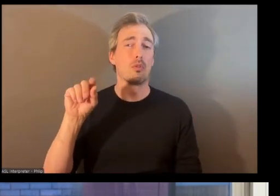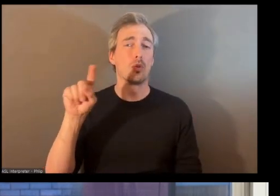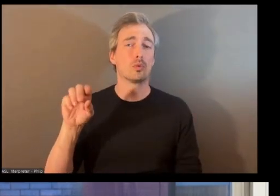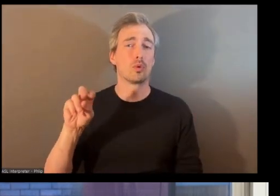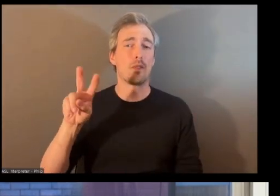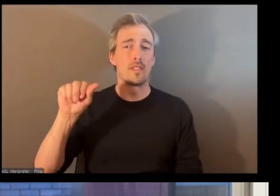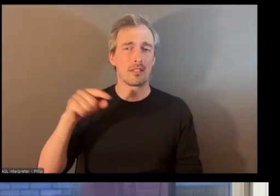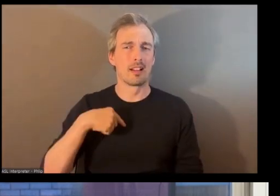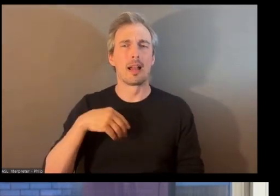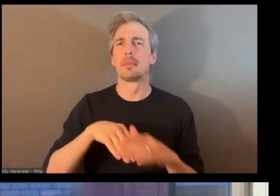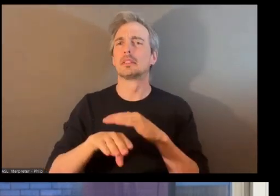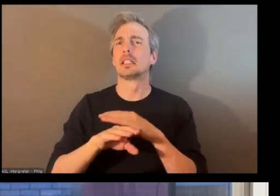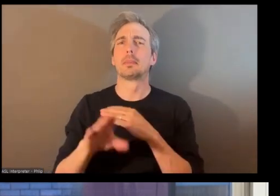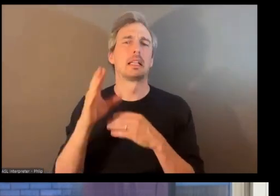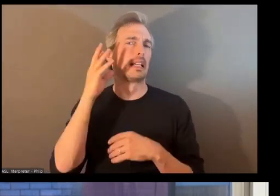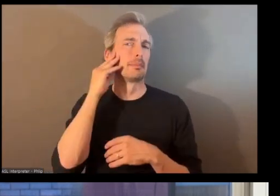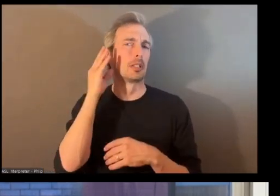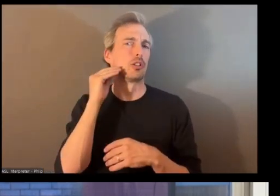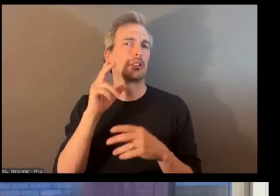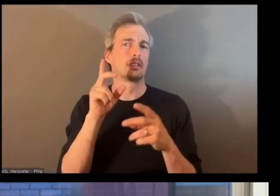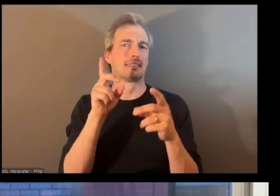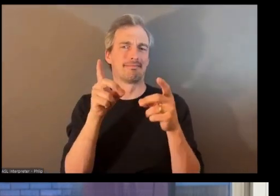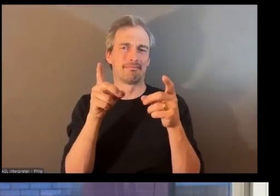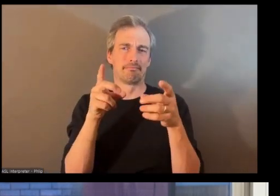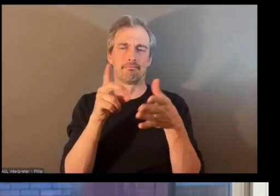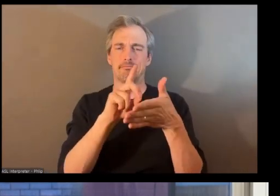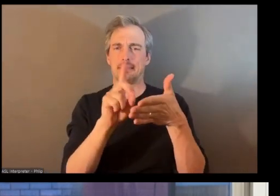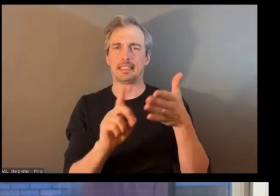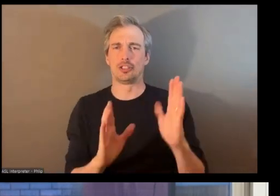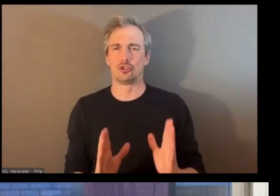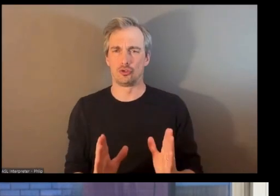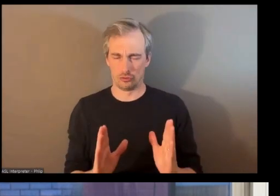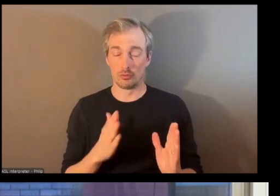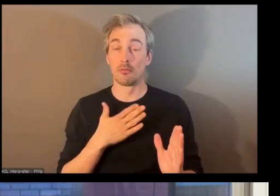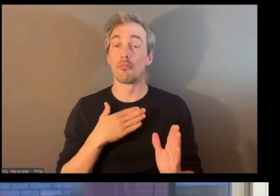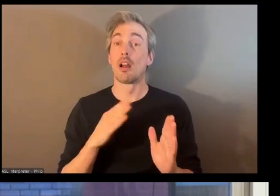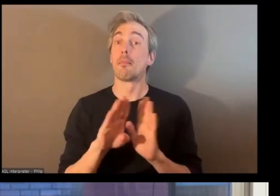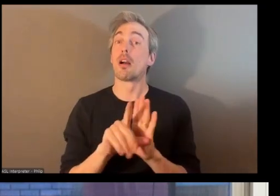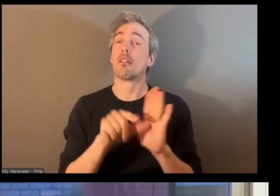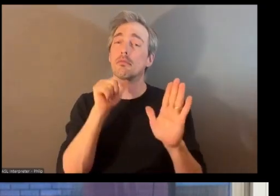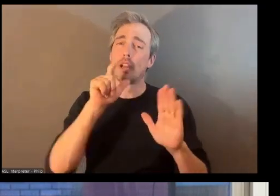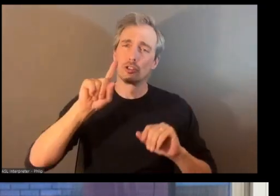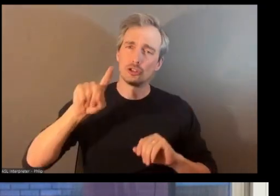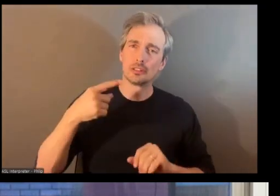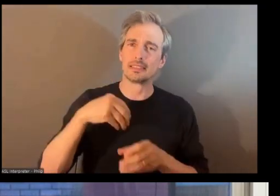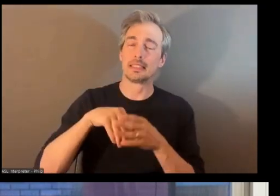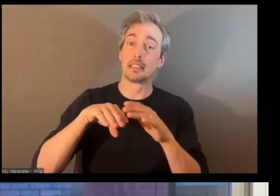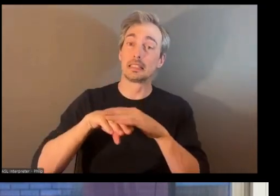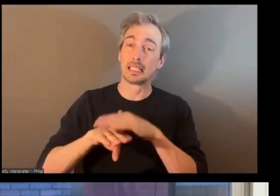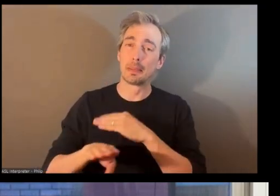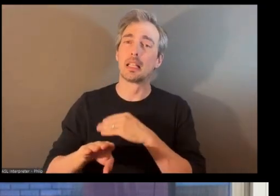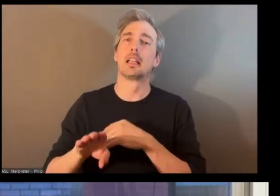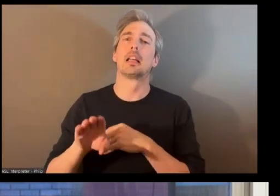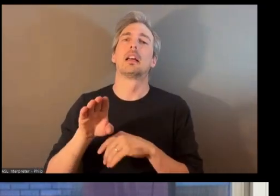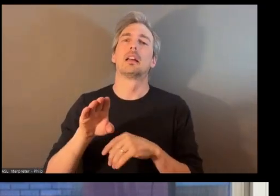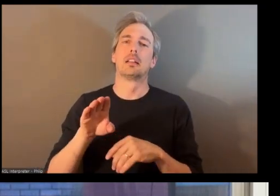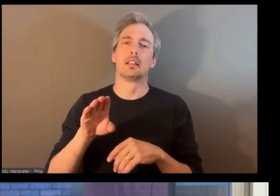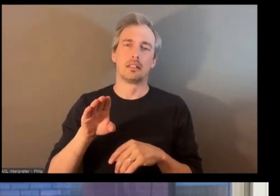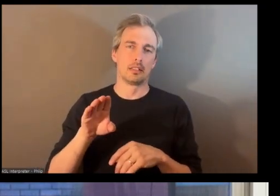And my background is not just in accessibility and UX, but also in linguistics and I was a teacher for a while.